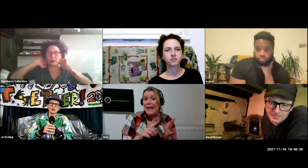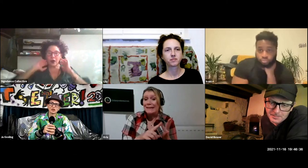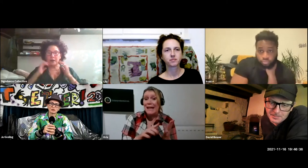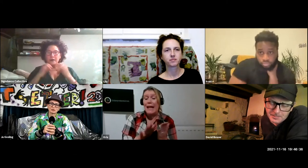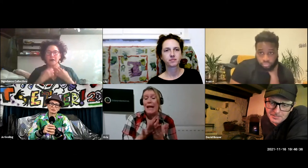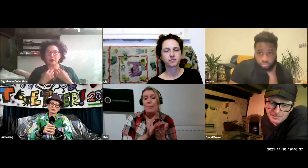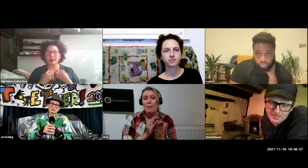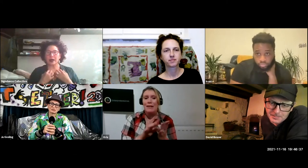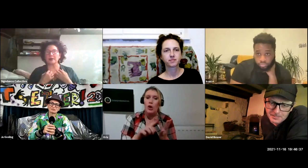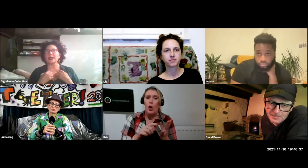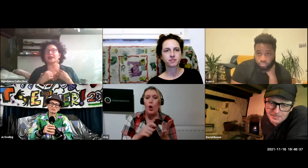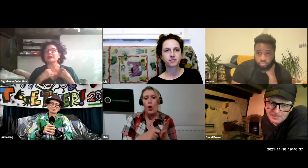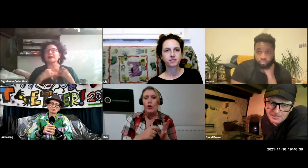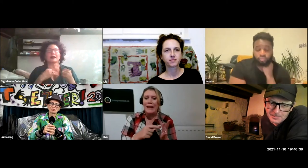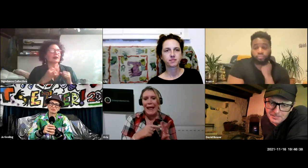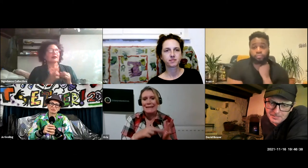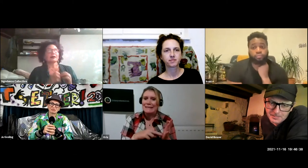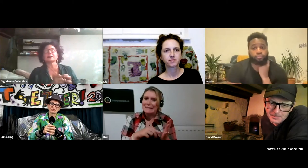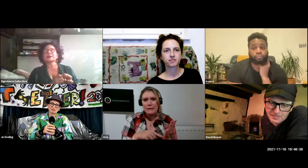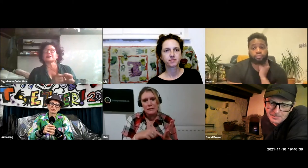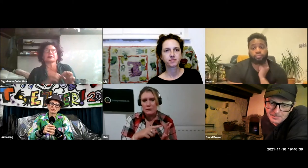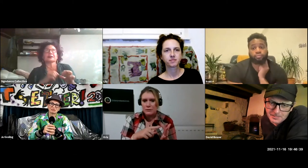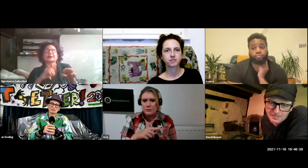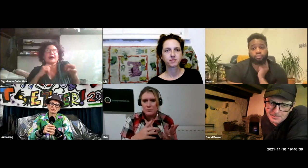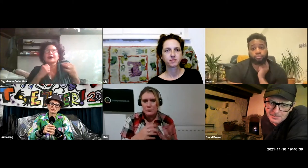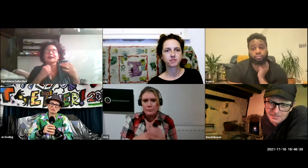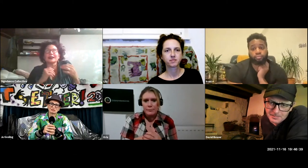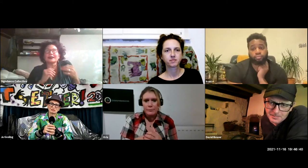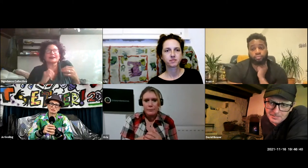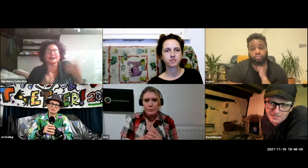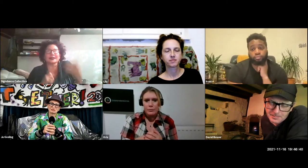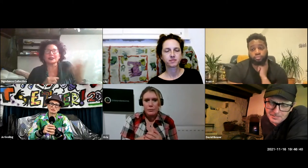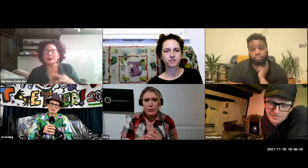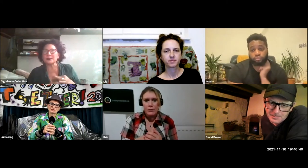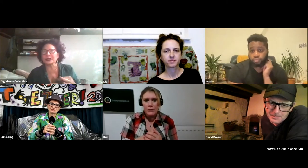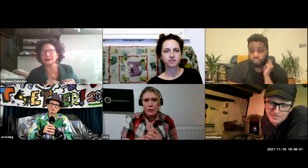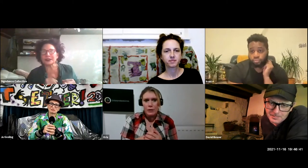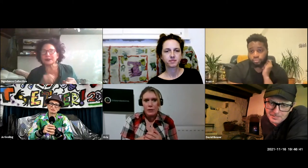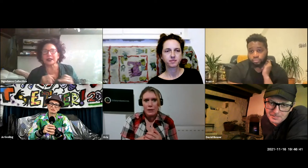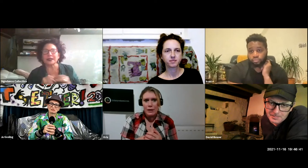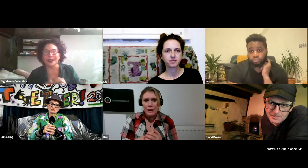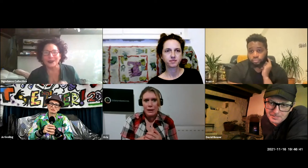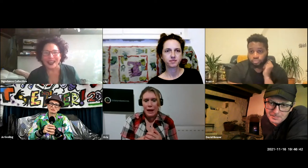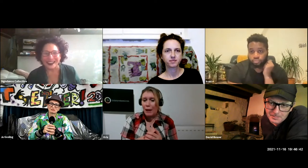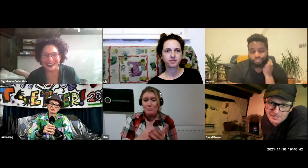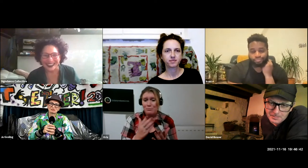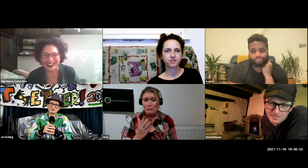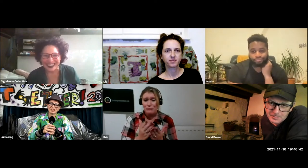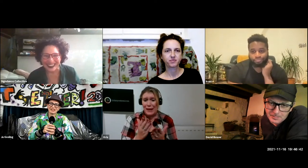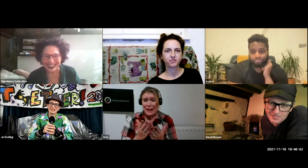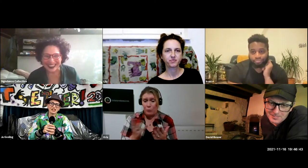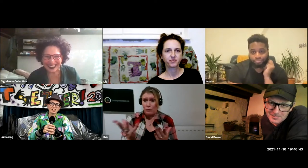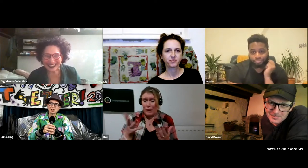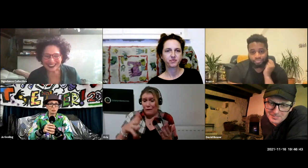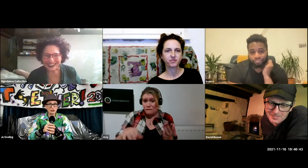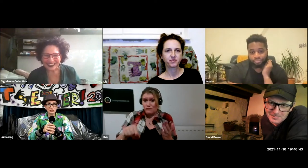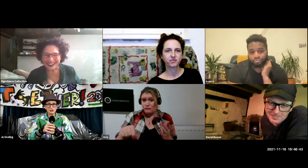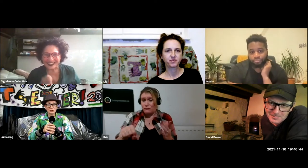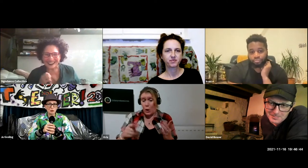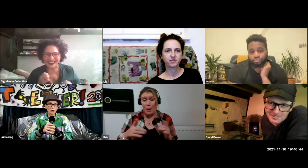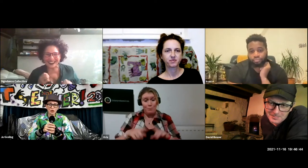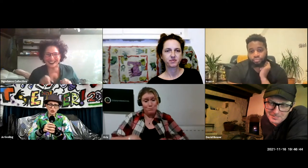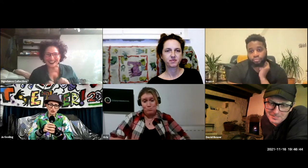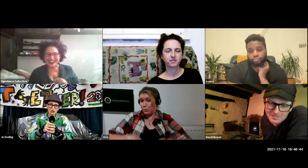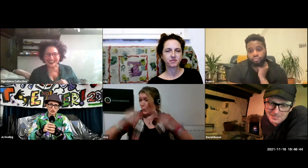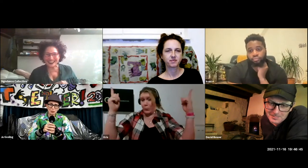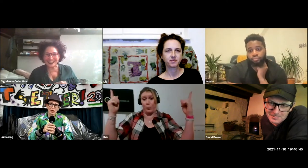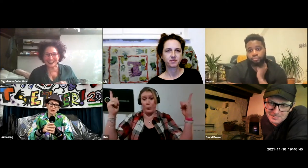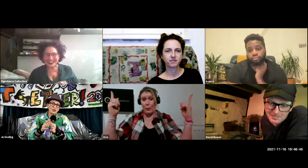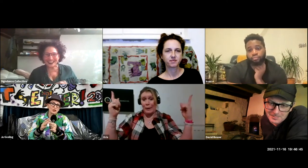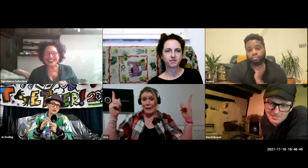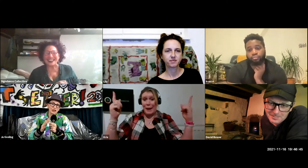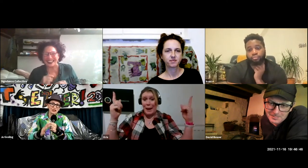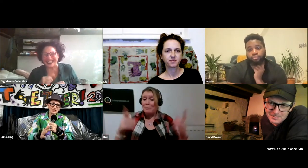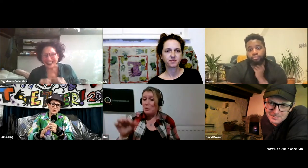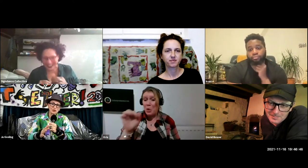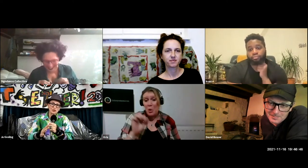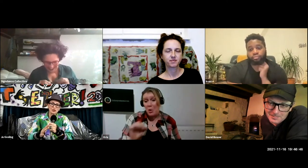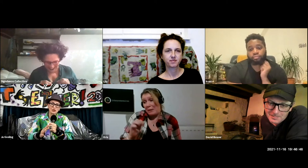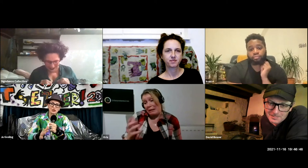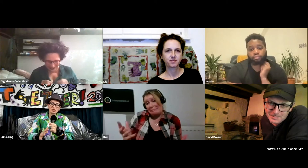Robert Corcoran, who will be a digital bird.